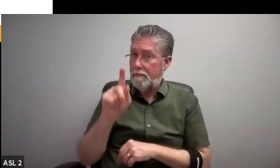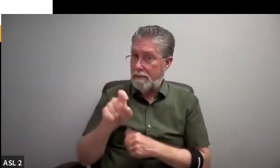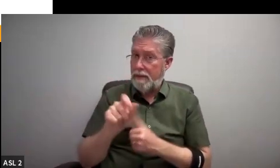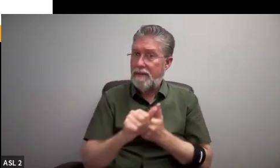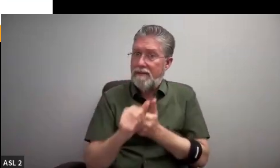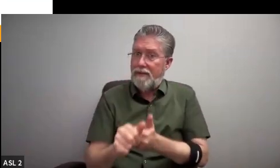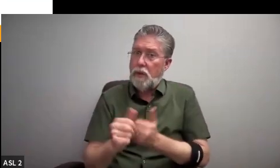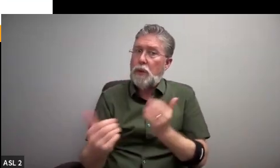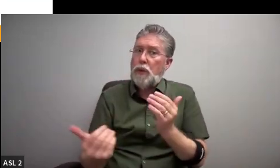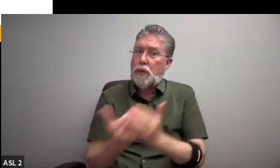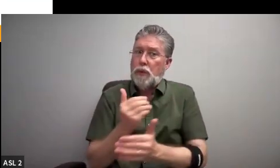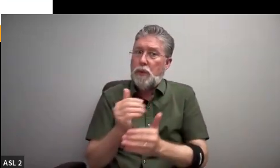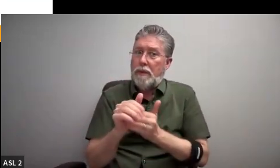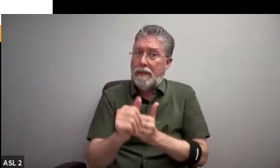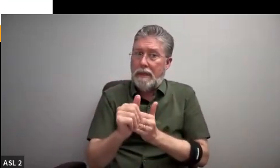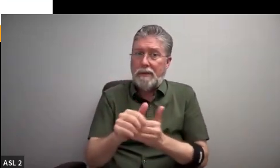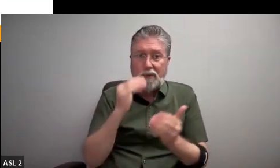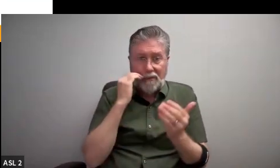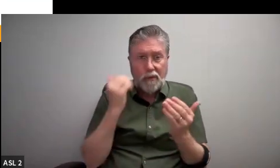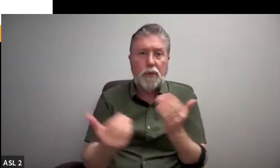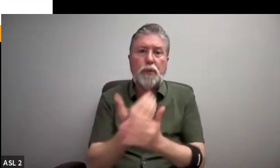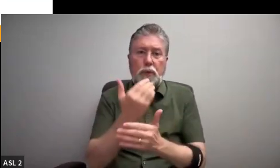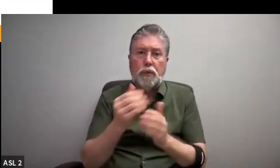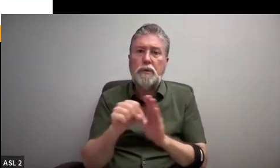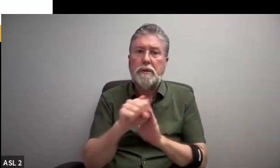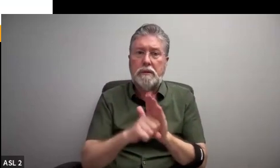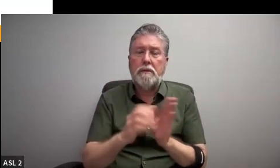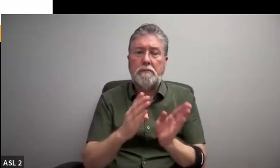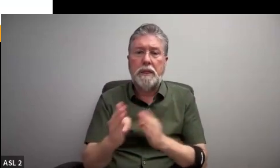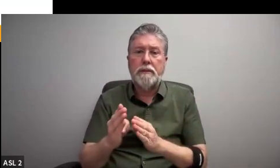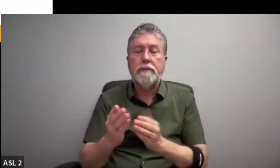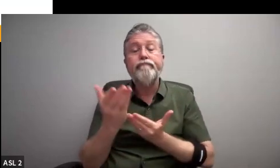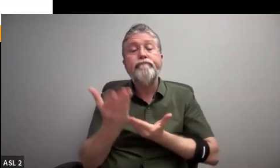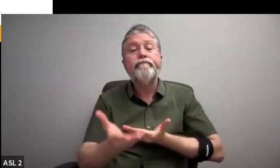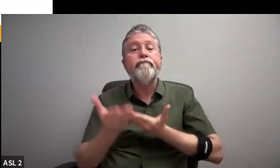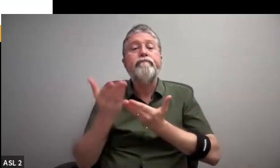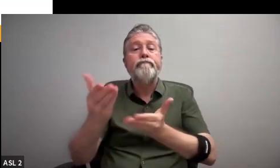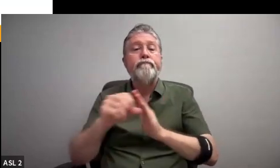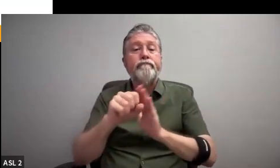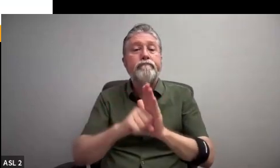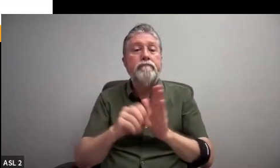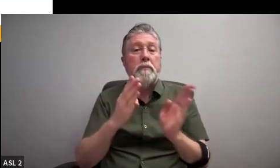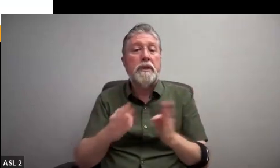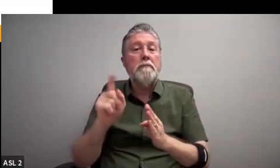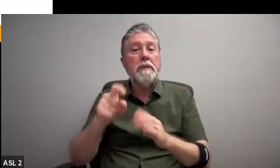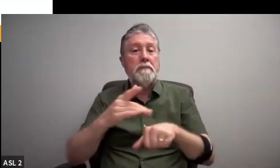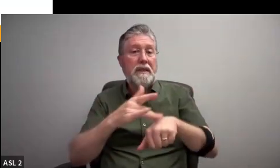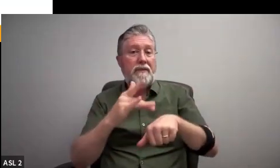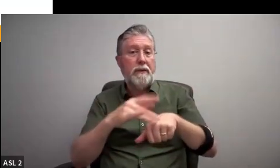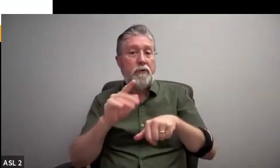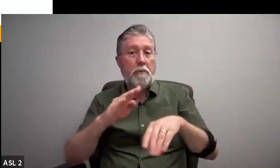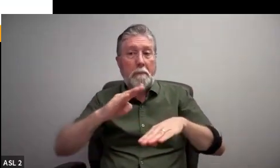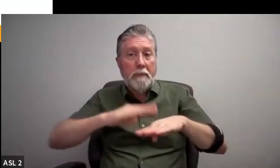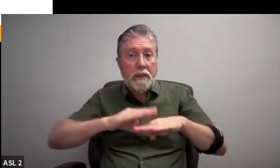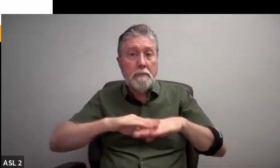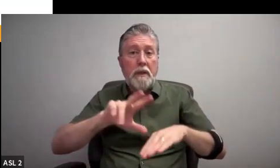creating new state plans. Proposed state plans must be available for a minimum of 30 calendar